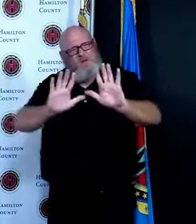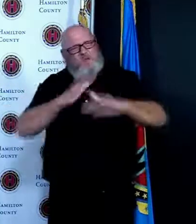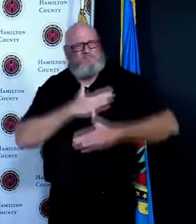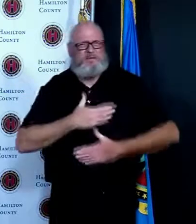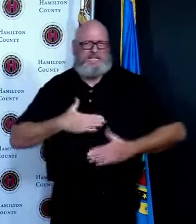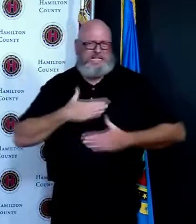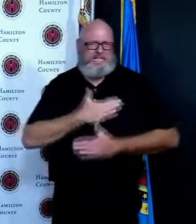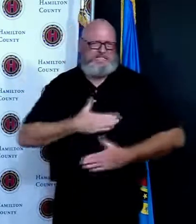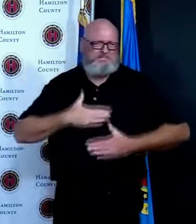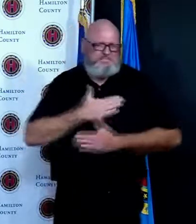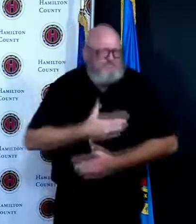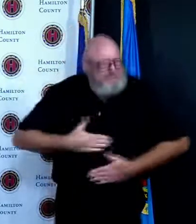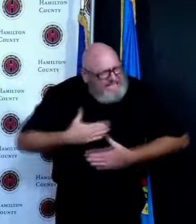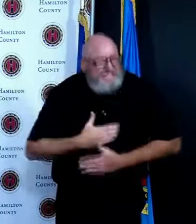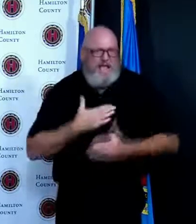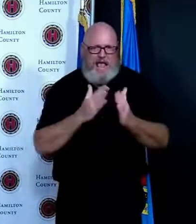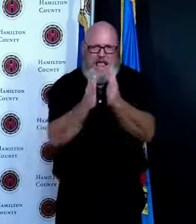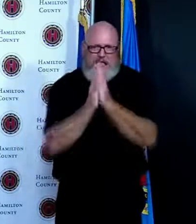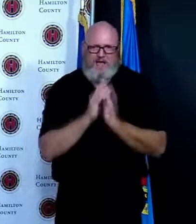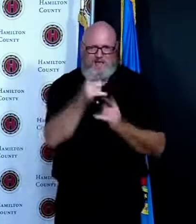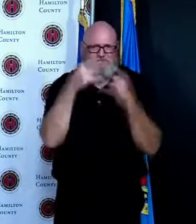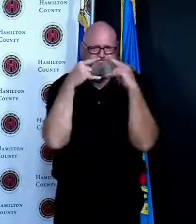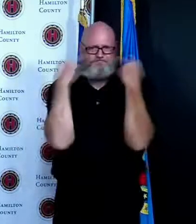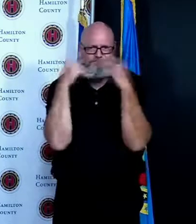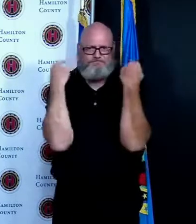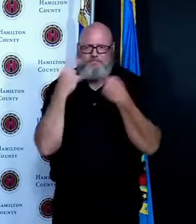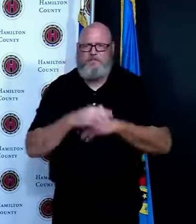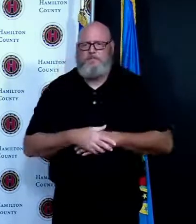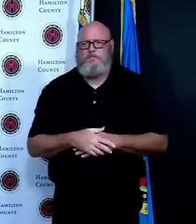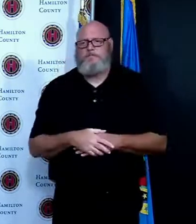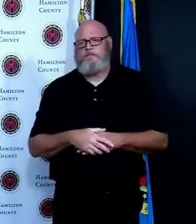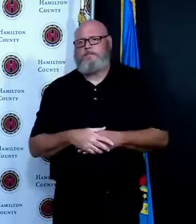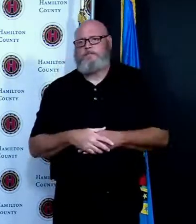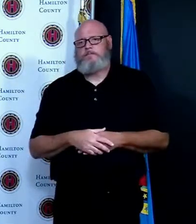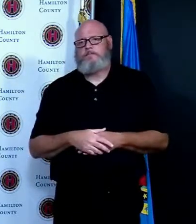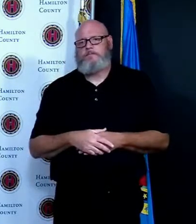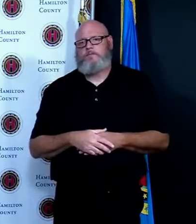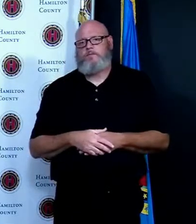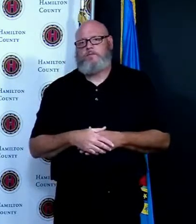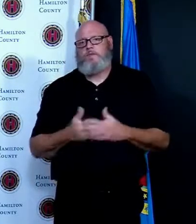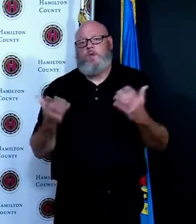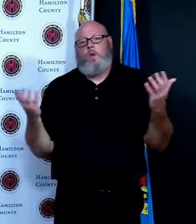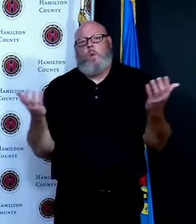tell us is that we need to be vigilant all the time and for those of us that are pretty